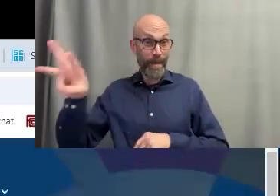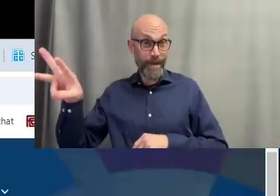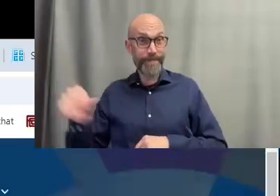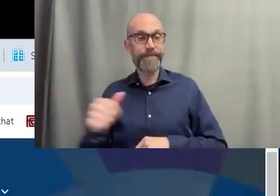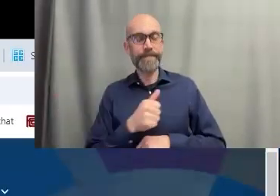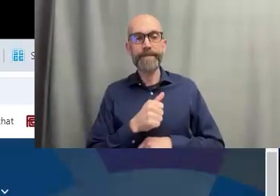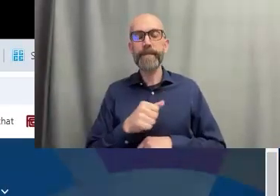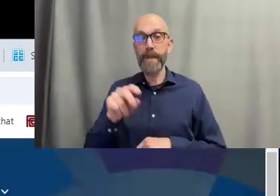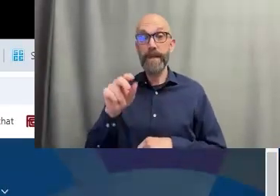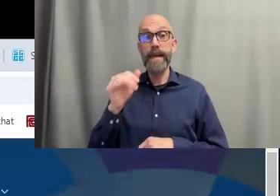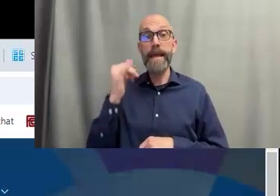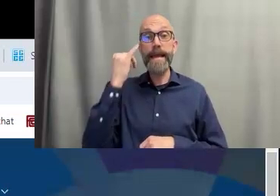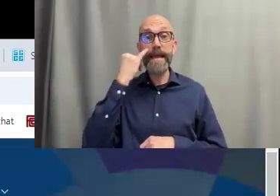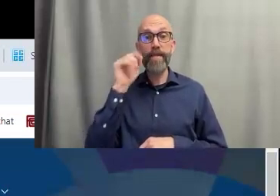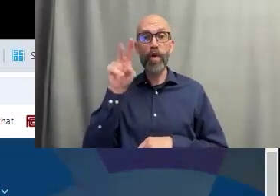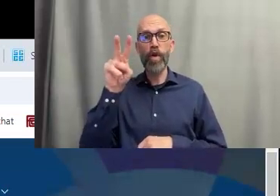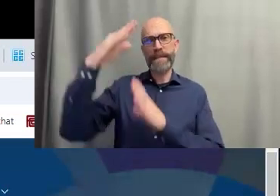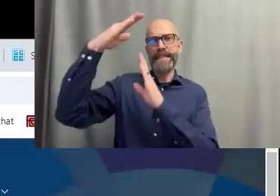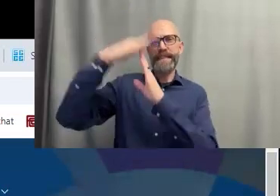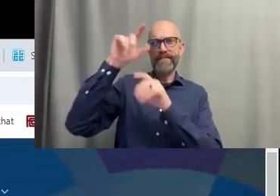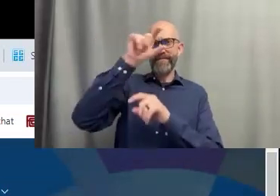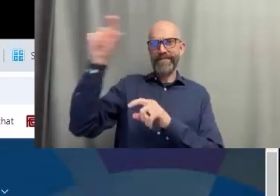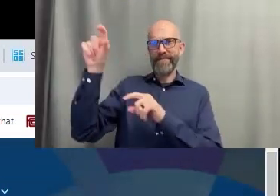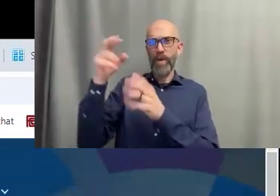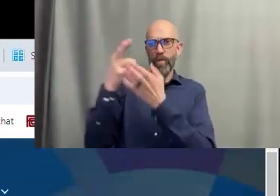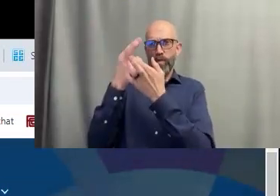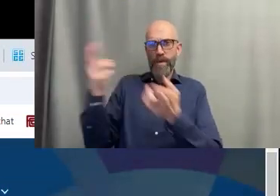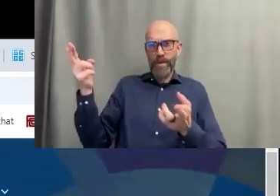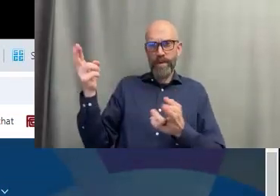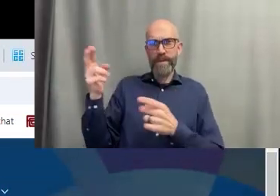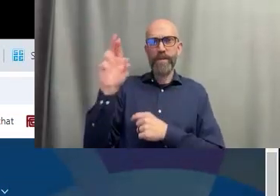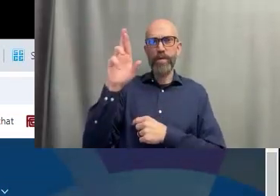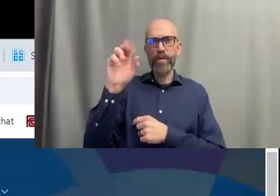If you look up, at the top resources, there are two links that are really going to be helpful.